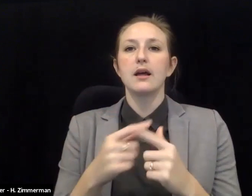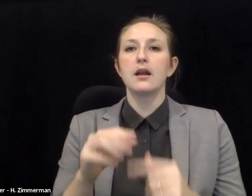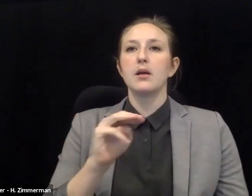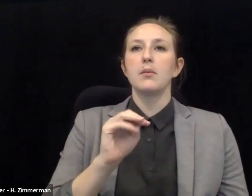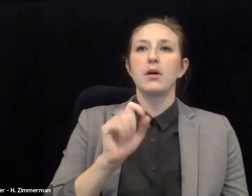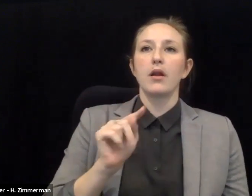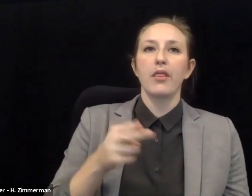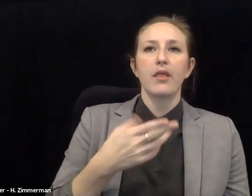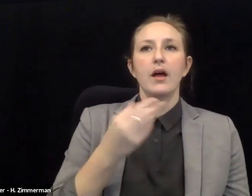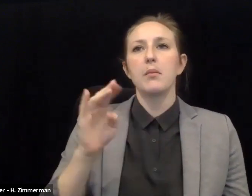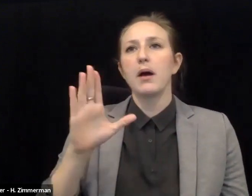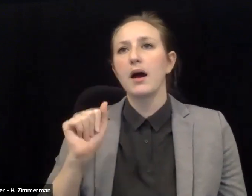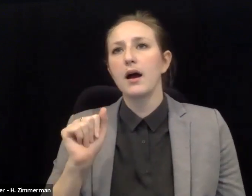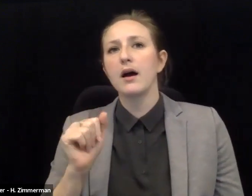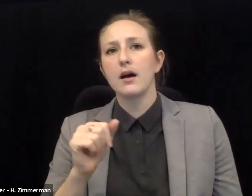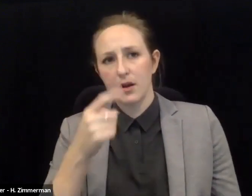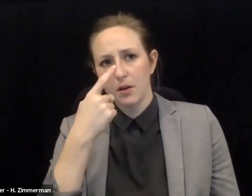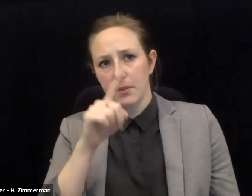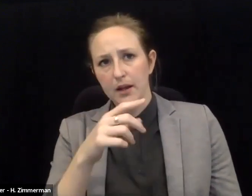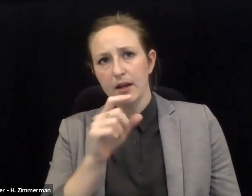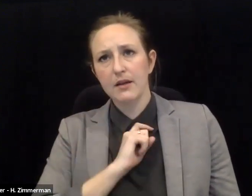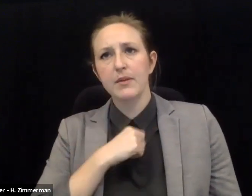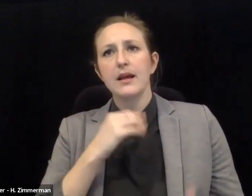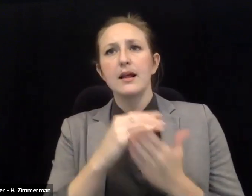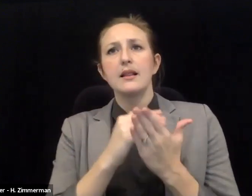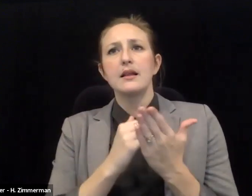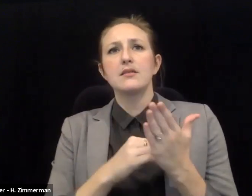if I can make sure to get a list of the programs that you're mentioning. And so